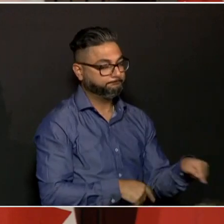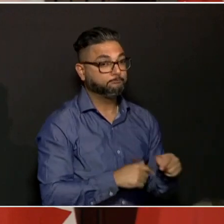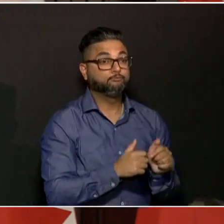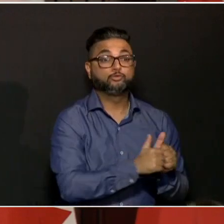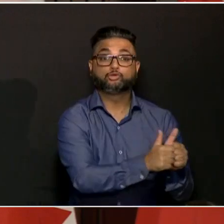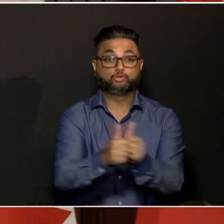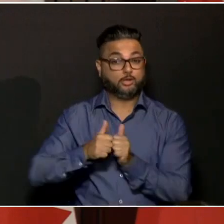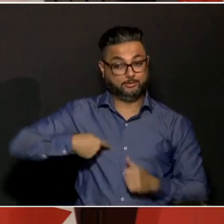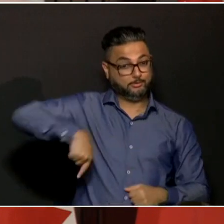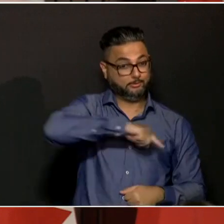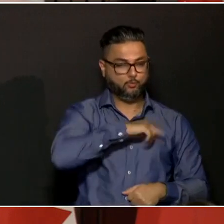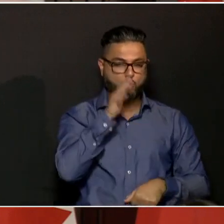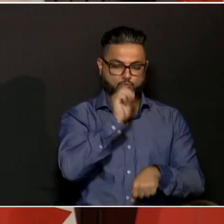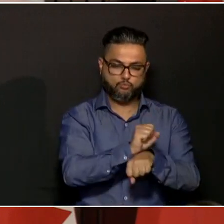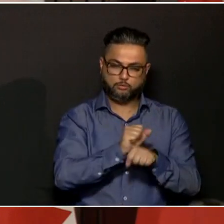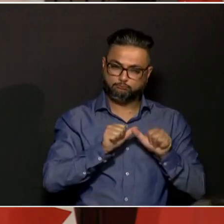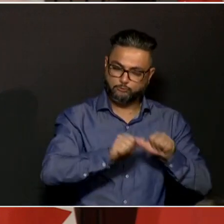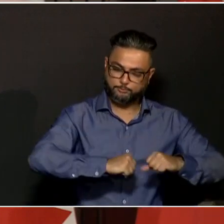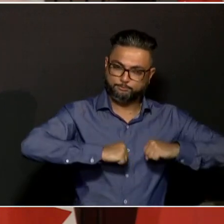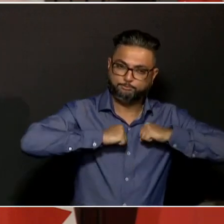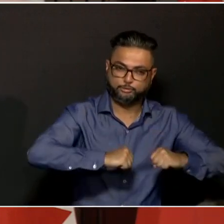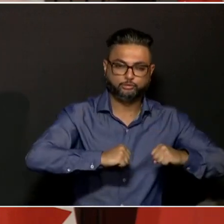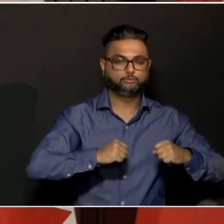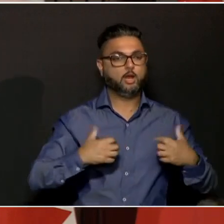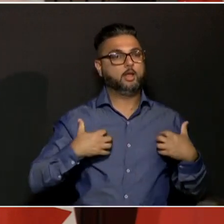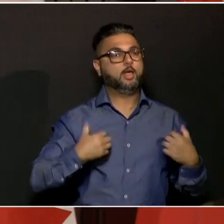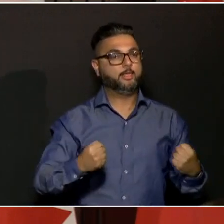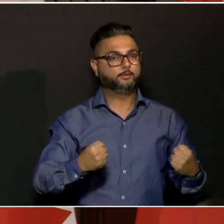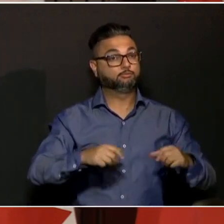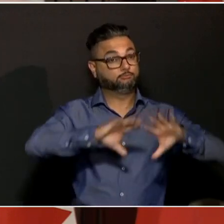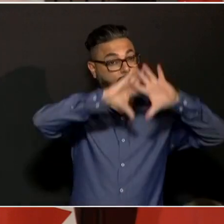to protect the health and well-being